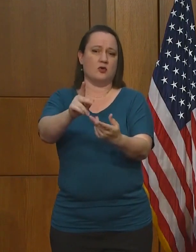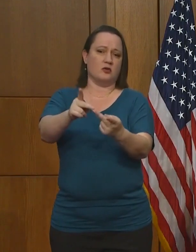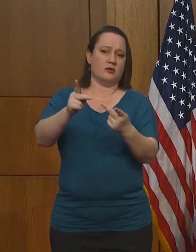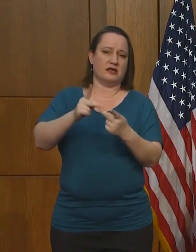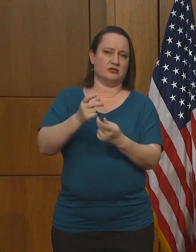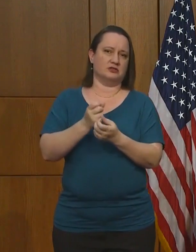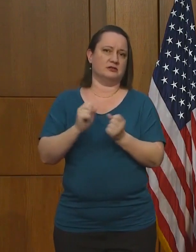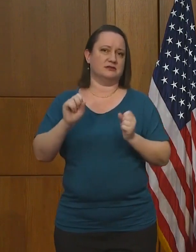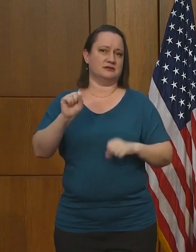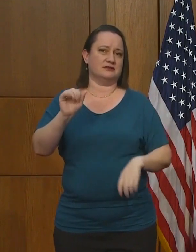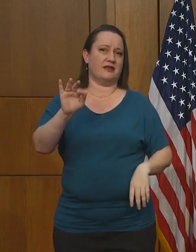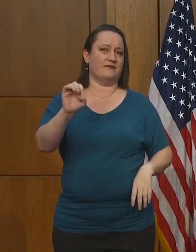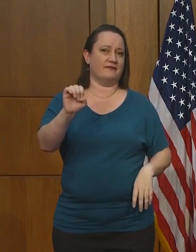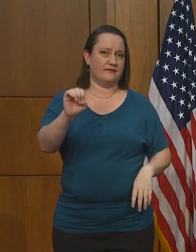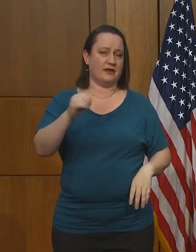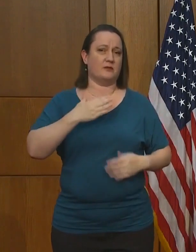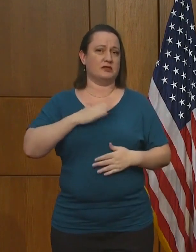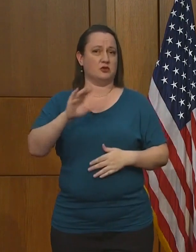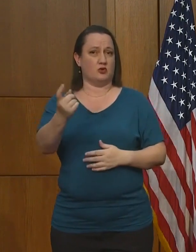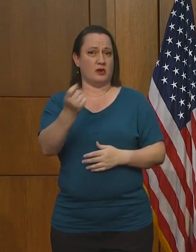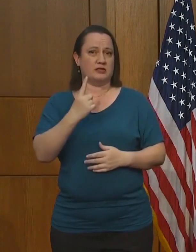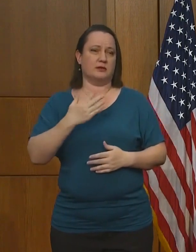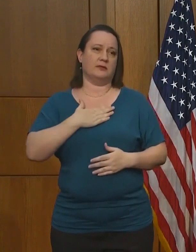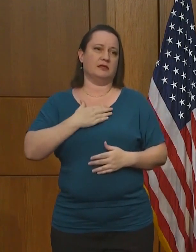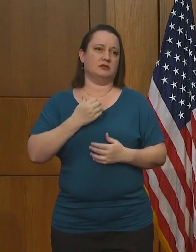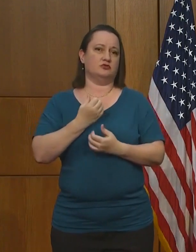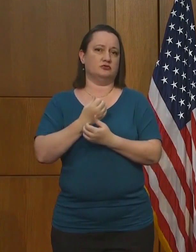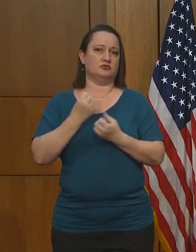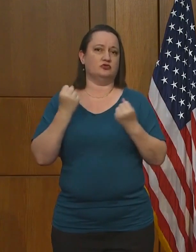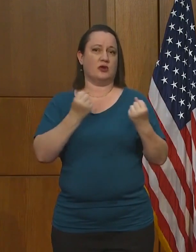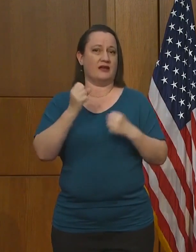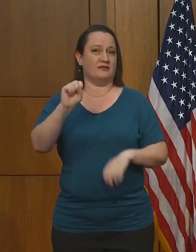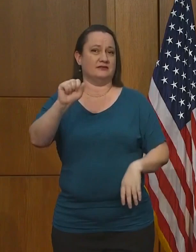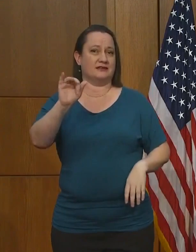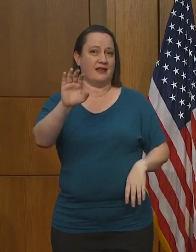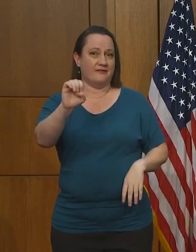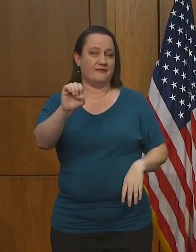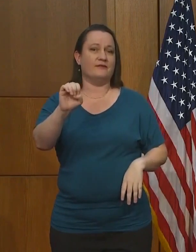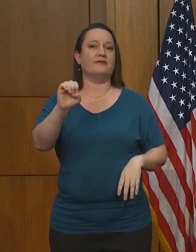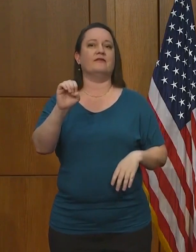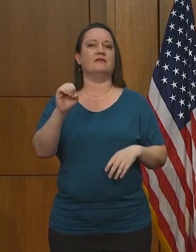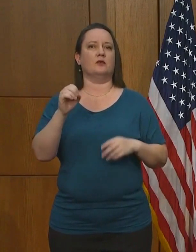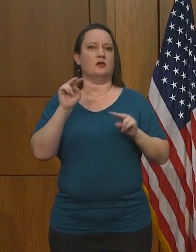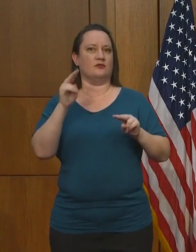DESK TO DESTINATION SAFELY SO CREATE THE QUESTION PLEASE